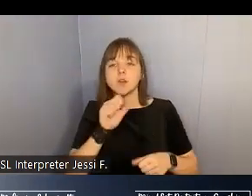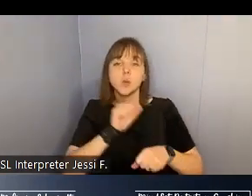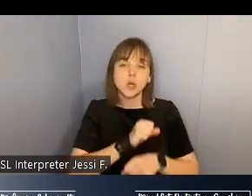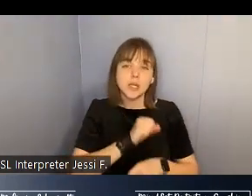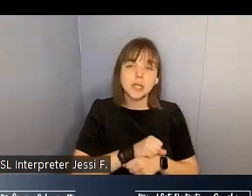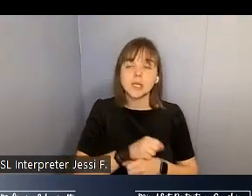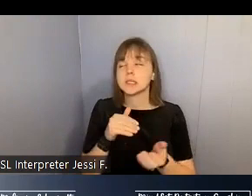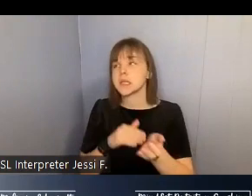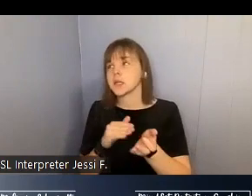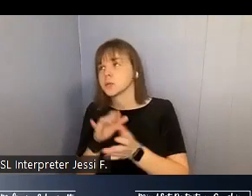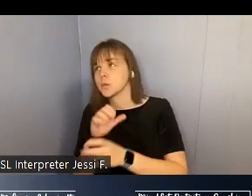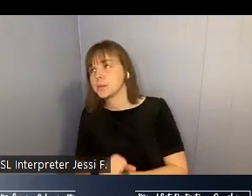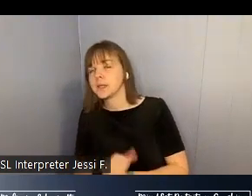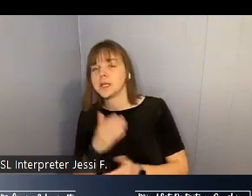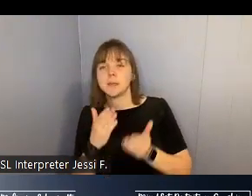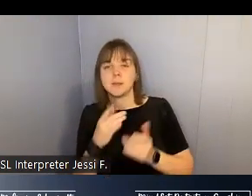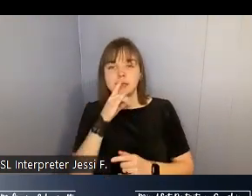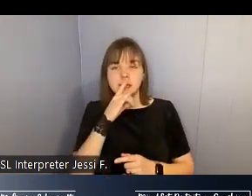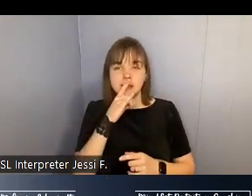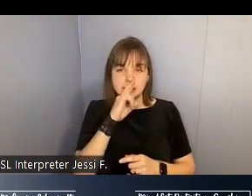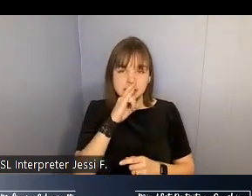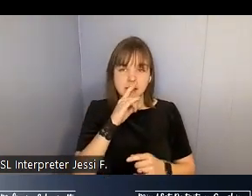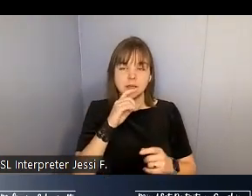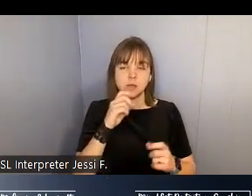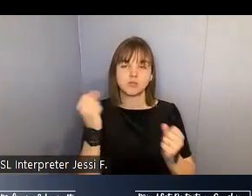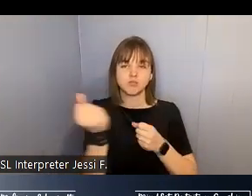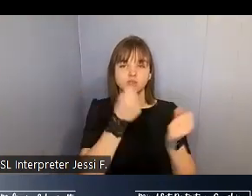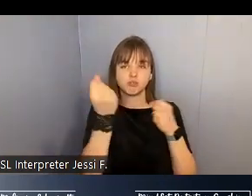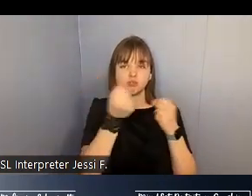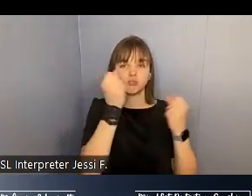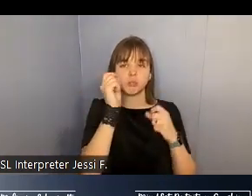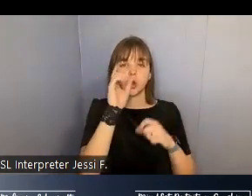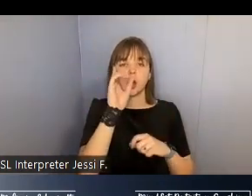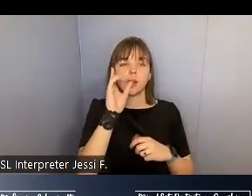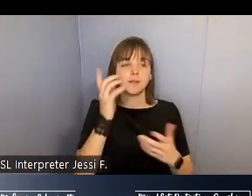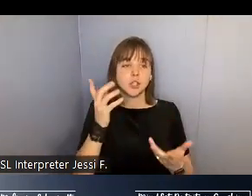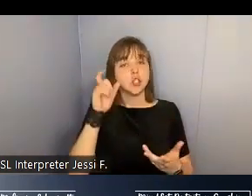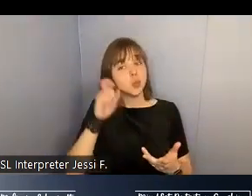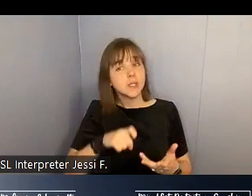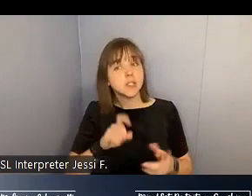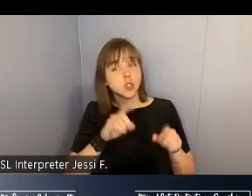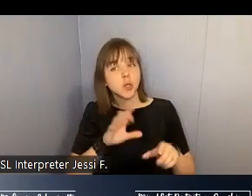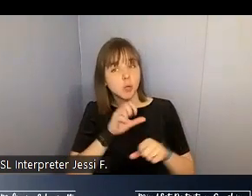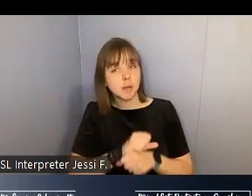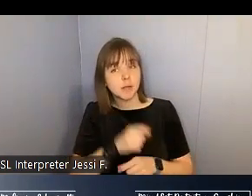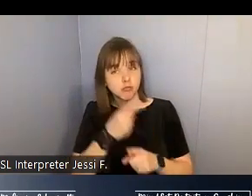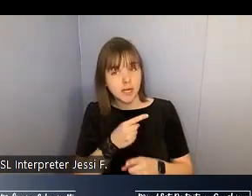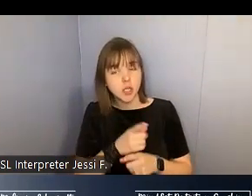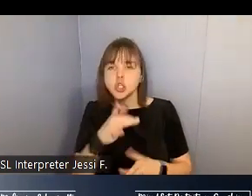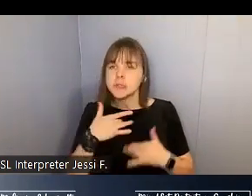Maybe you're driving your kid around to soccer practices. Whatever it is, you honor those appointments. Very rarely are you going to cancel or not